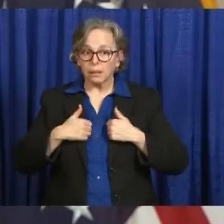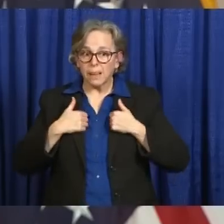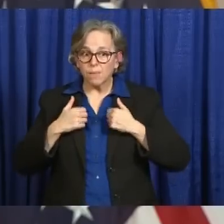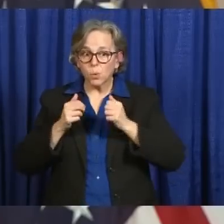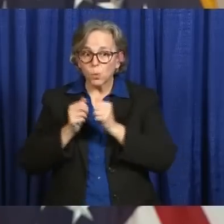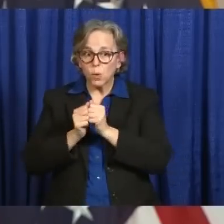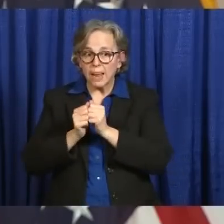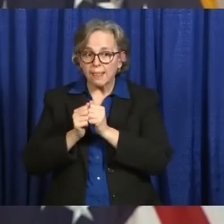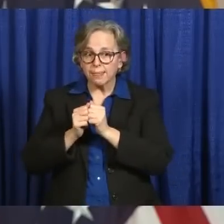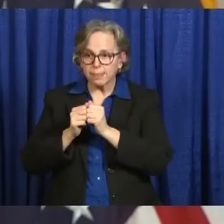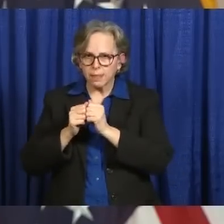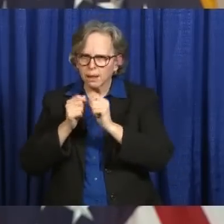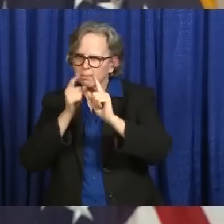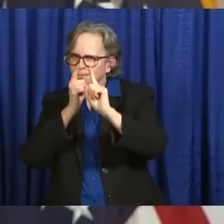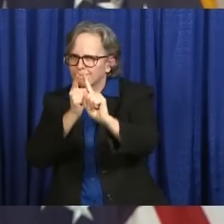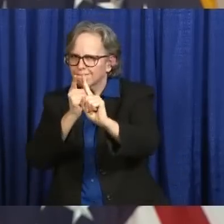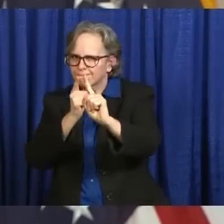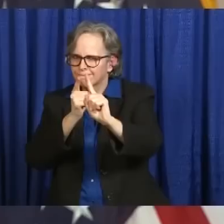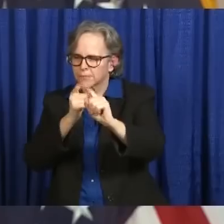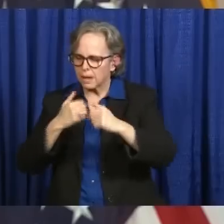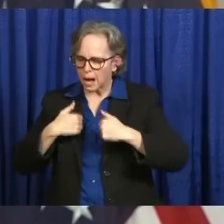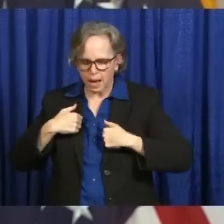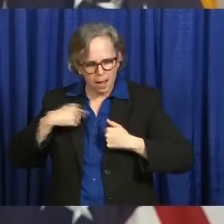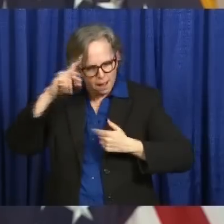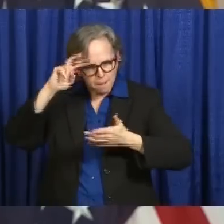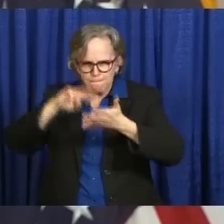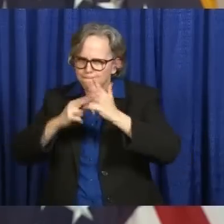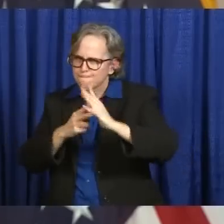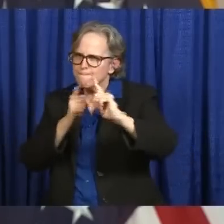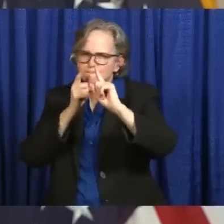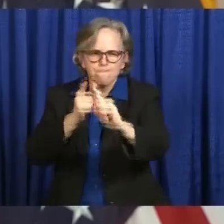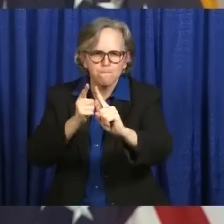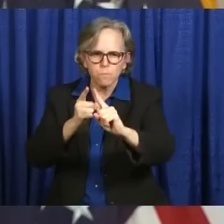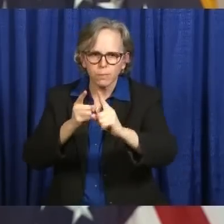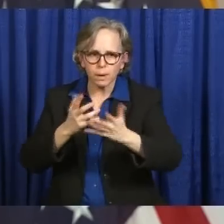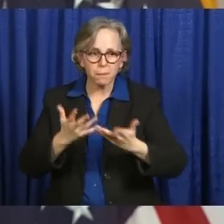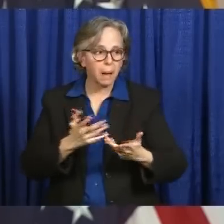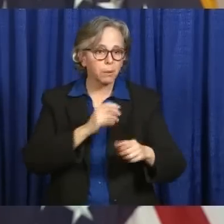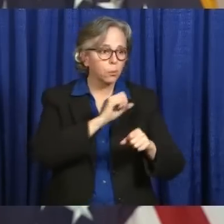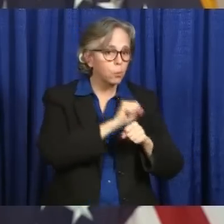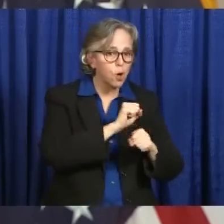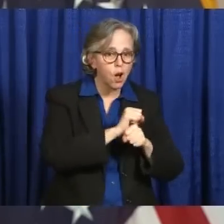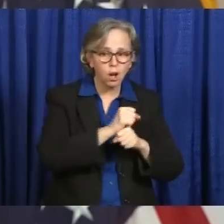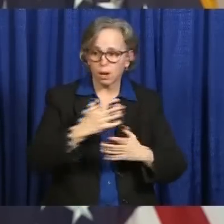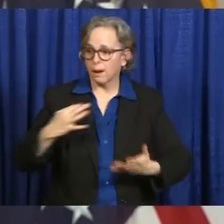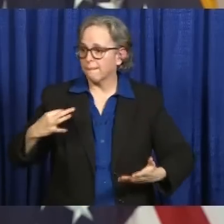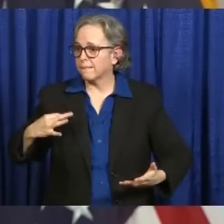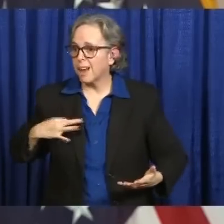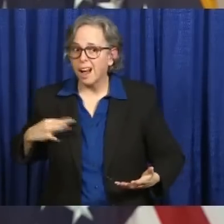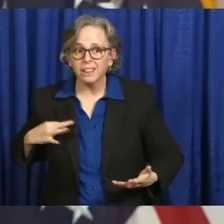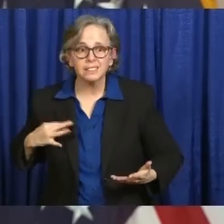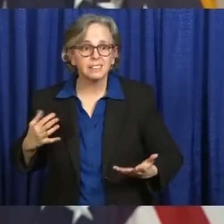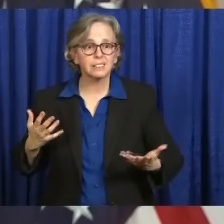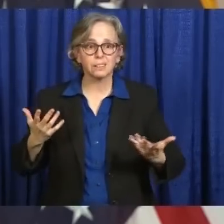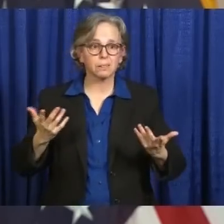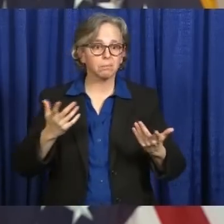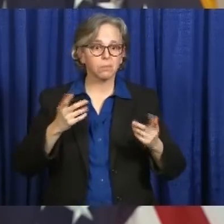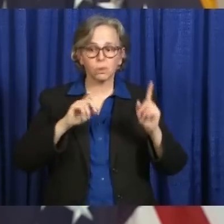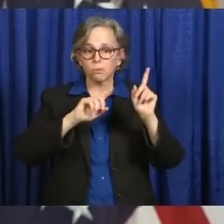MIND CAN BE REALLY HELPFUL FOR ALL OF US IN TERMS OF OUR MENTAL HEALTH. LIVING WITH PURPOSE CONTRIBUTES TO OUR SENSE OF WELLNESS AND